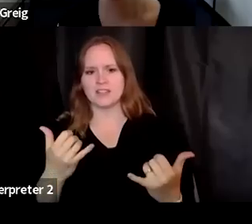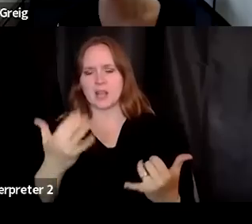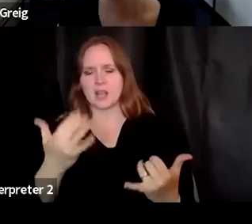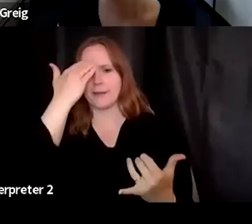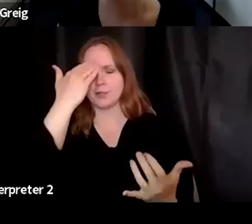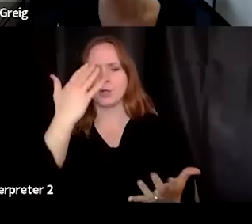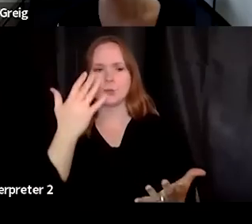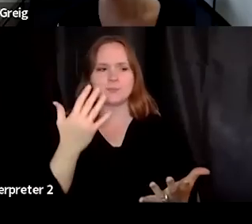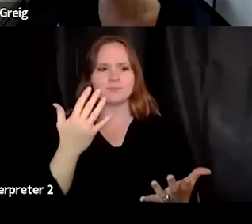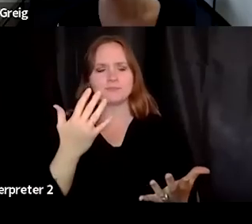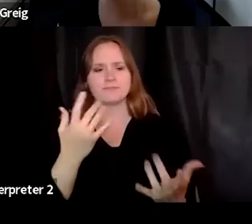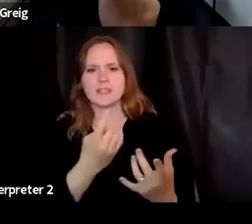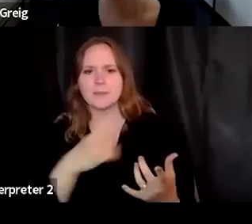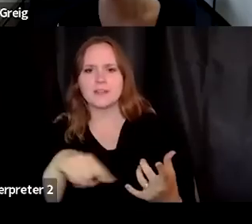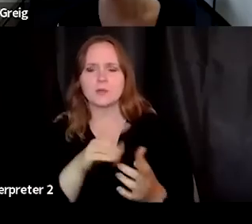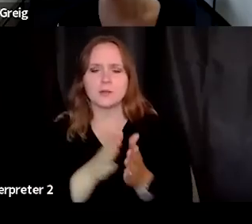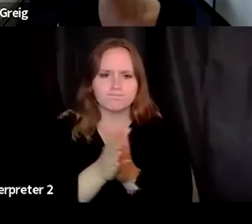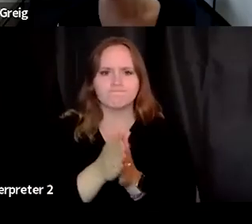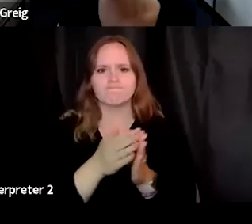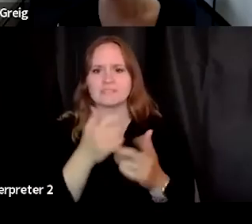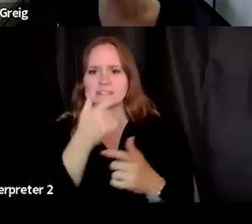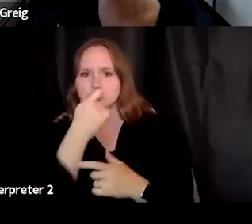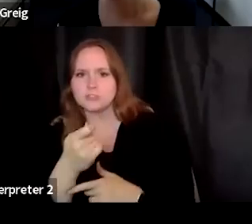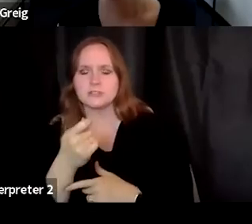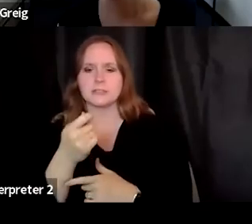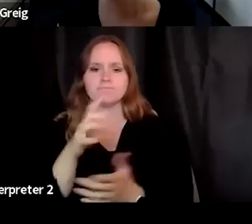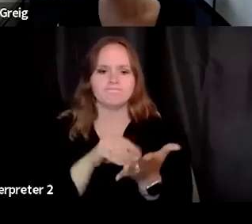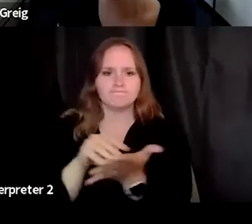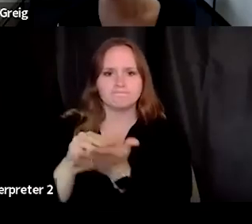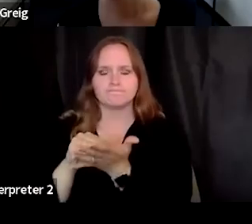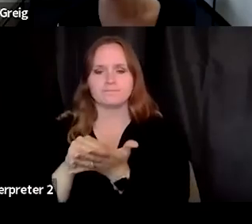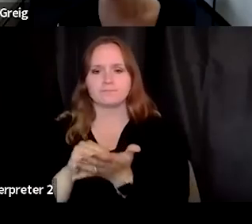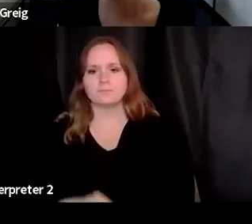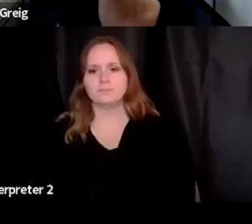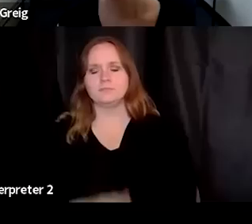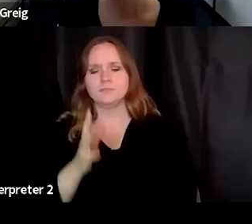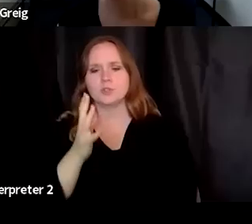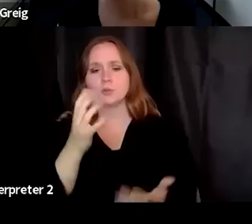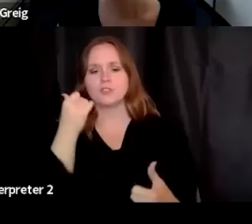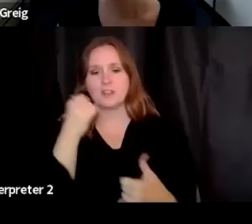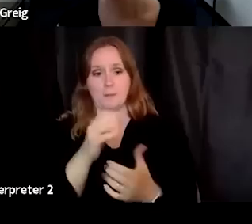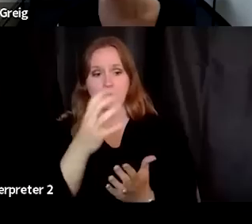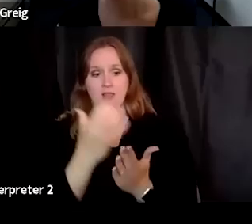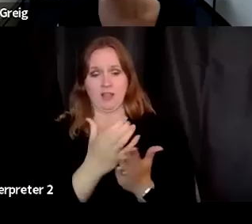So again, we are launching our online course on introduction to hoarding disorder later this month.